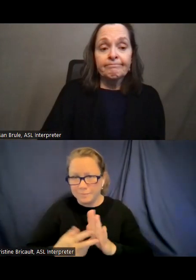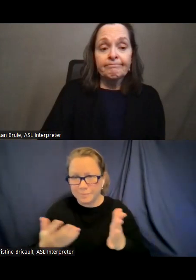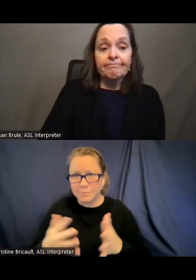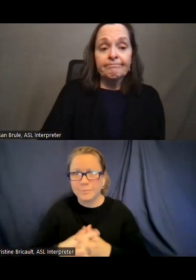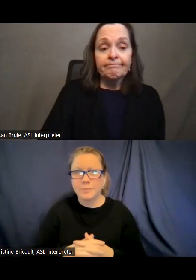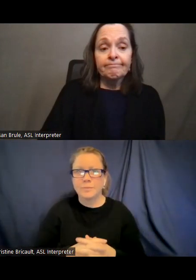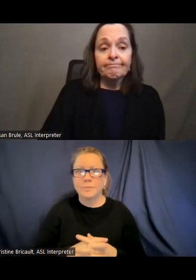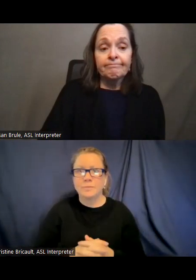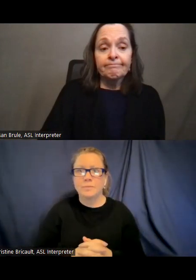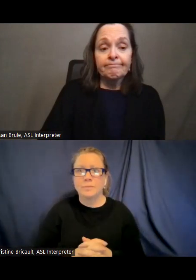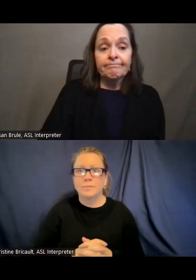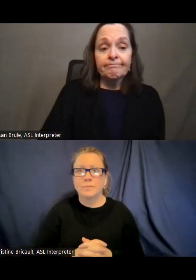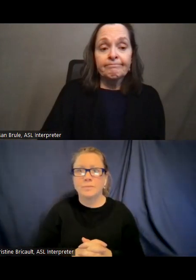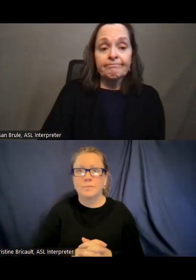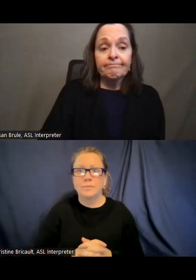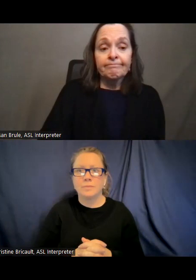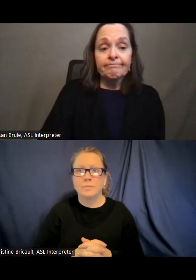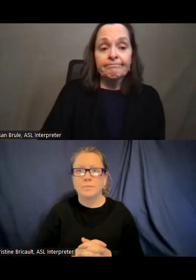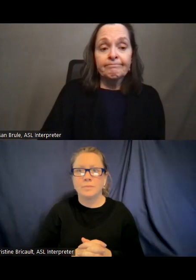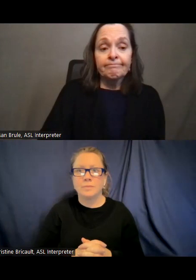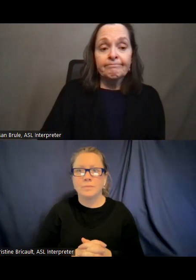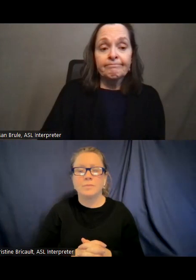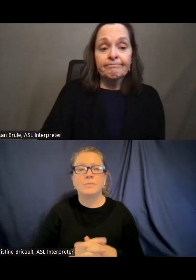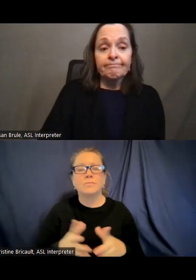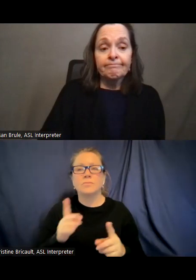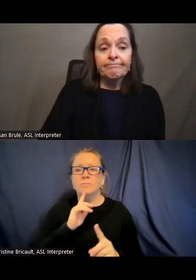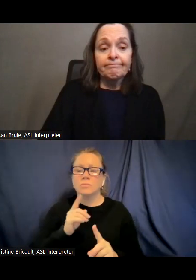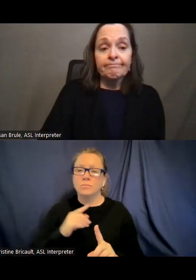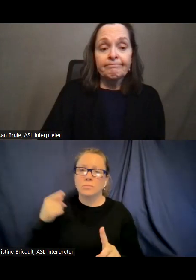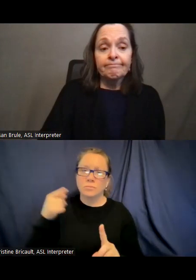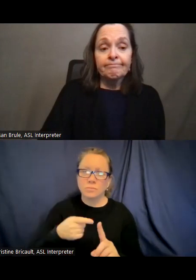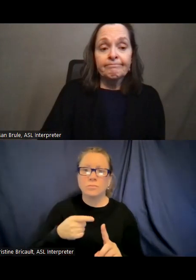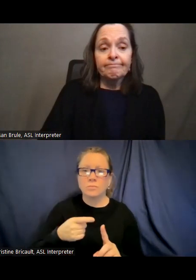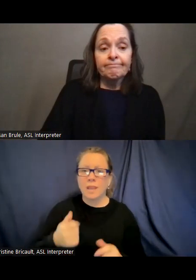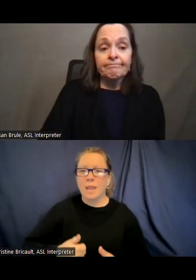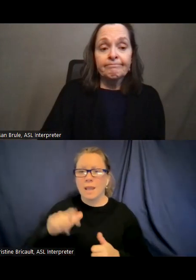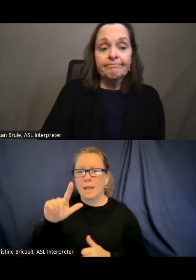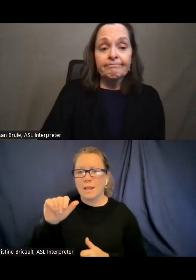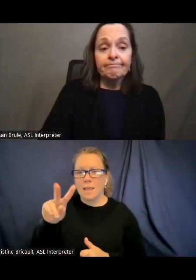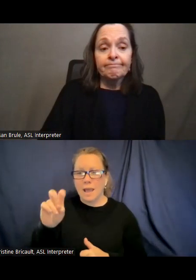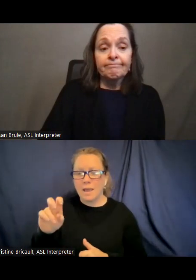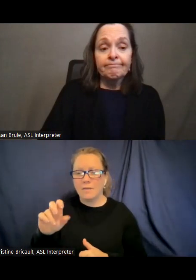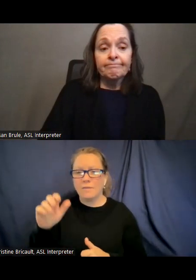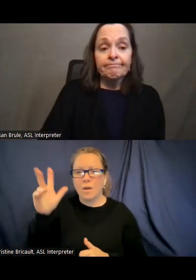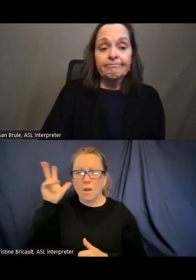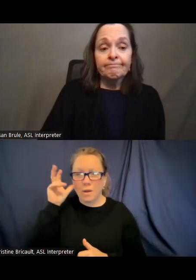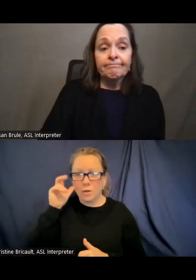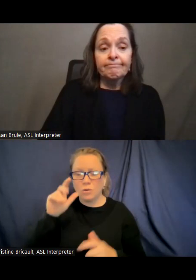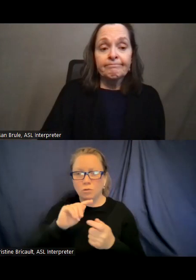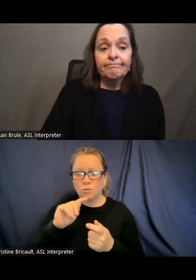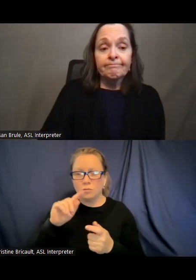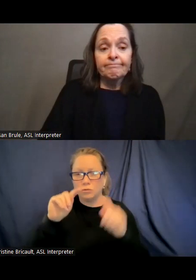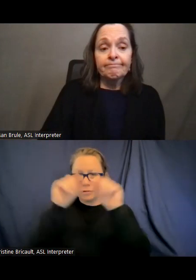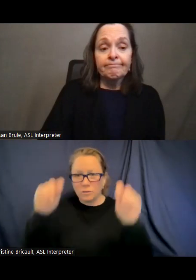The sort of default live audio transcription on programs like Zoom,